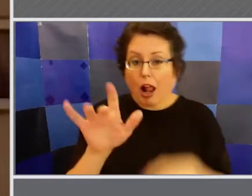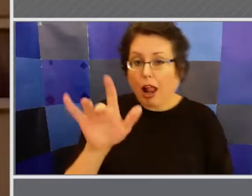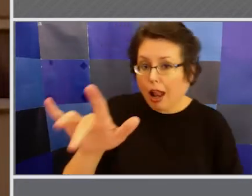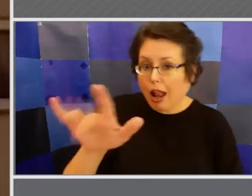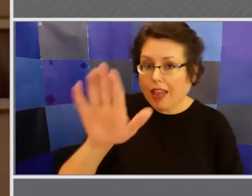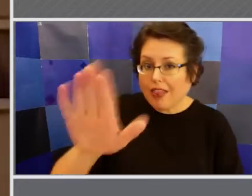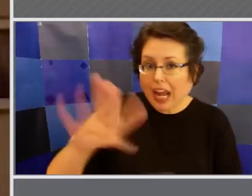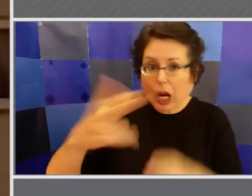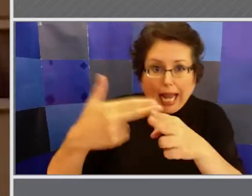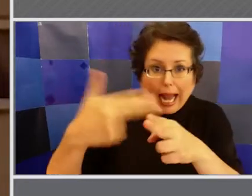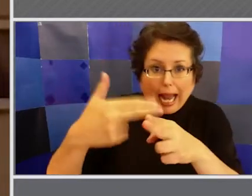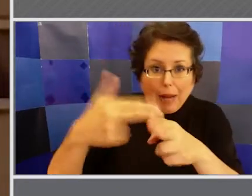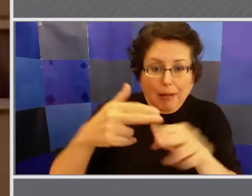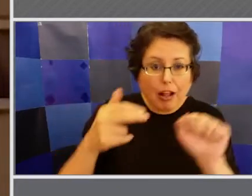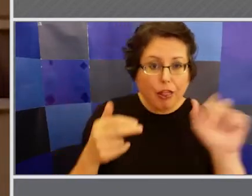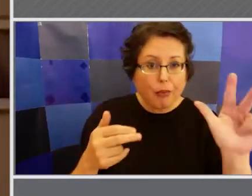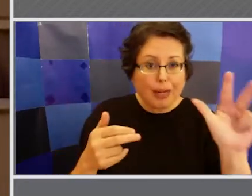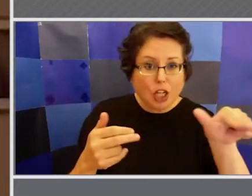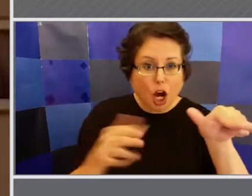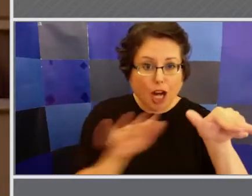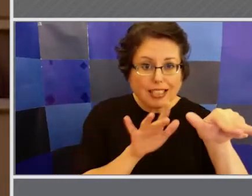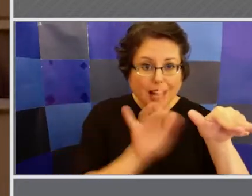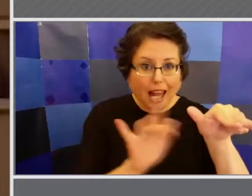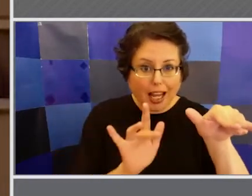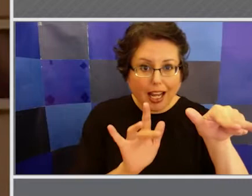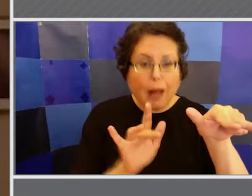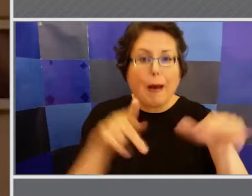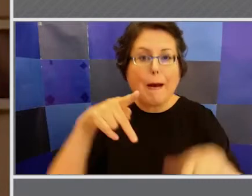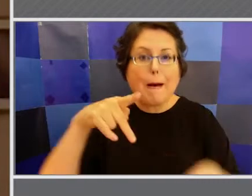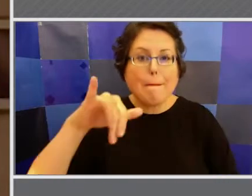Click on the three dots next to their names and pin them as they start signing.